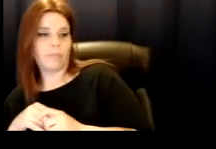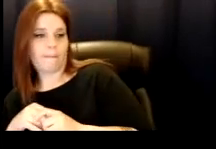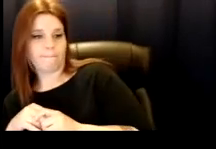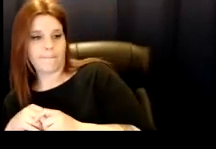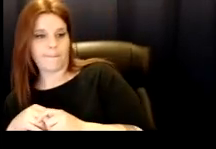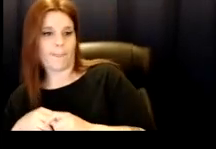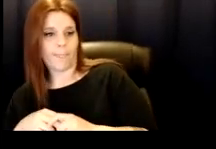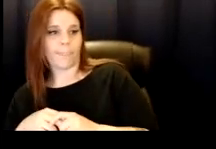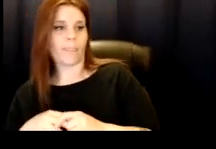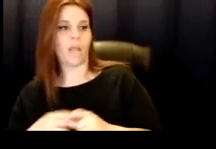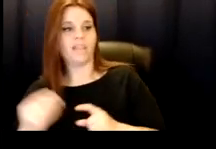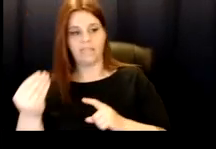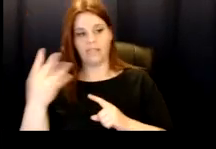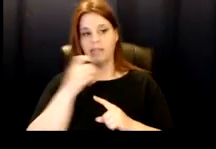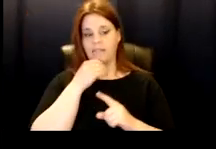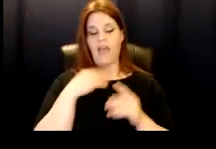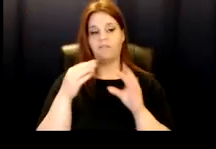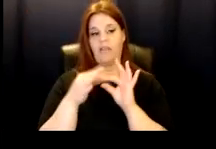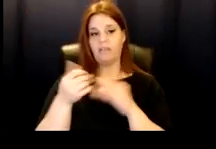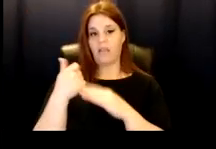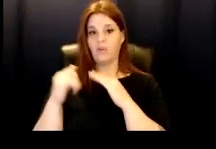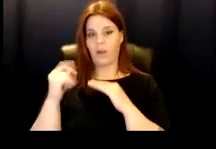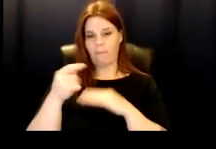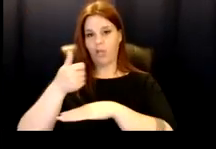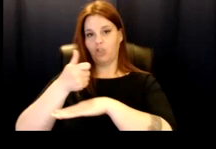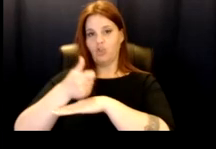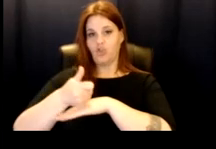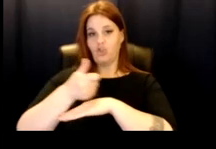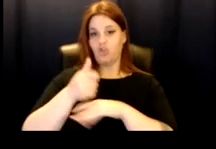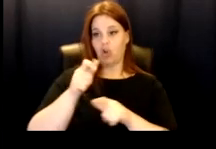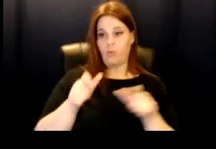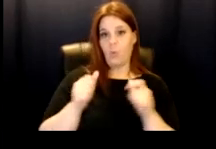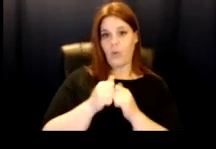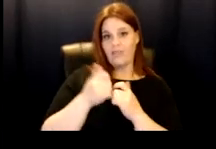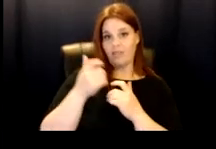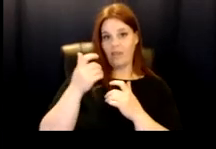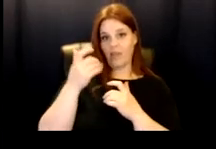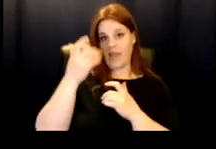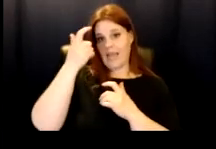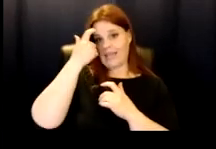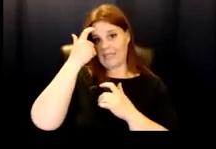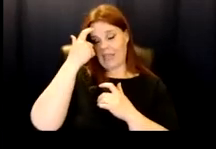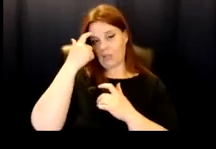under it, but we know that charging parties with intellectual disabilities with traumatic